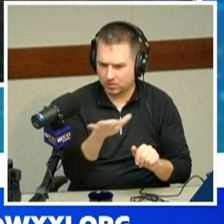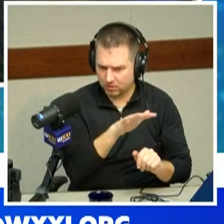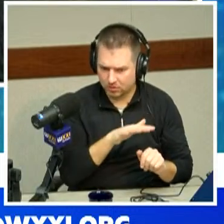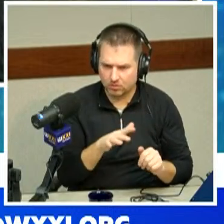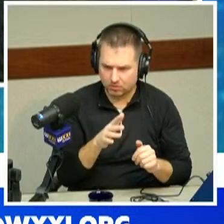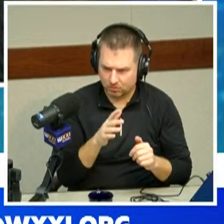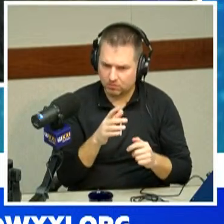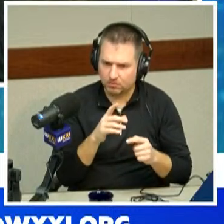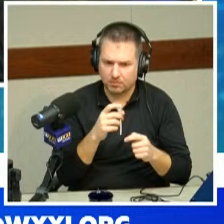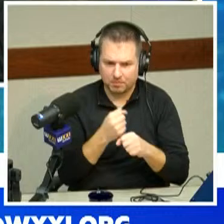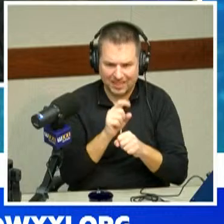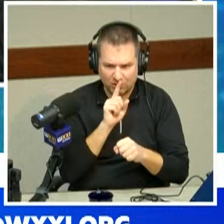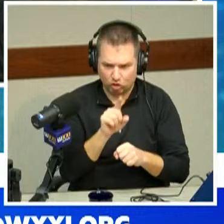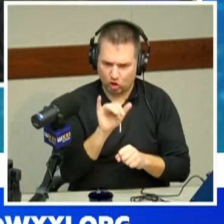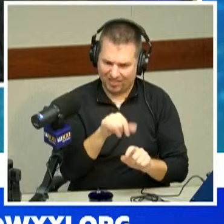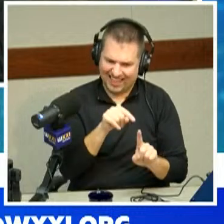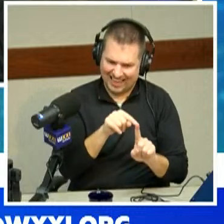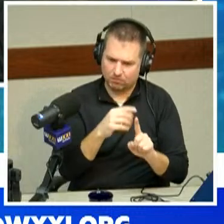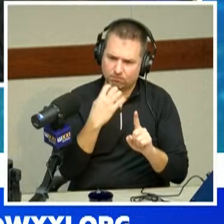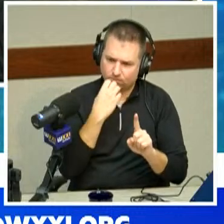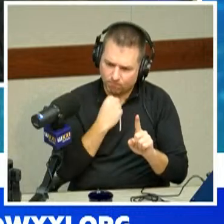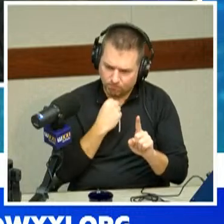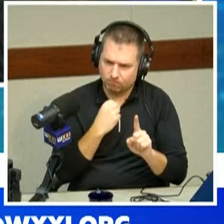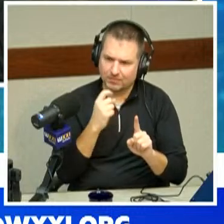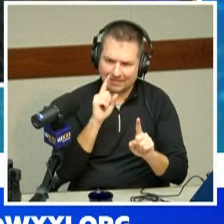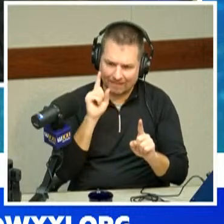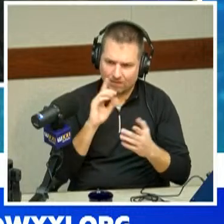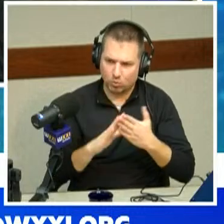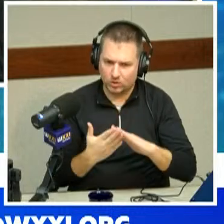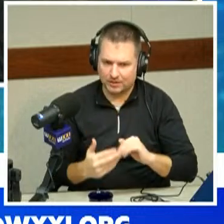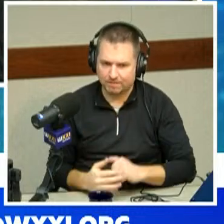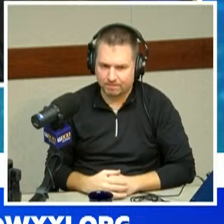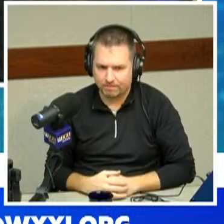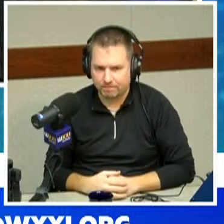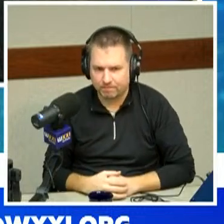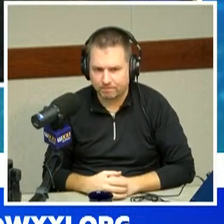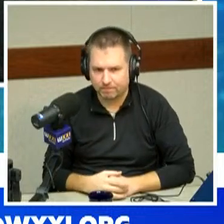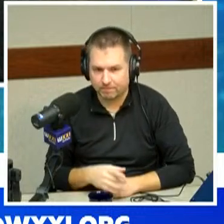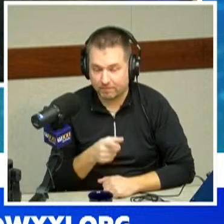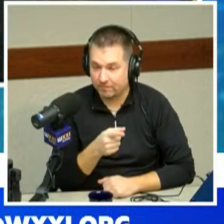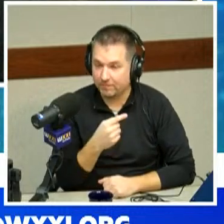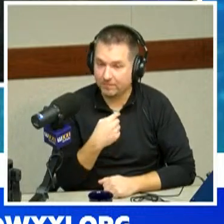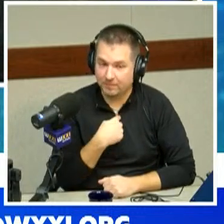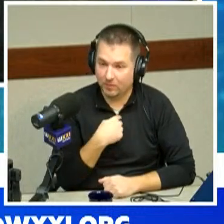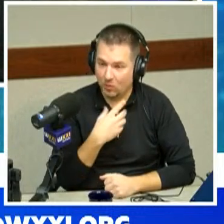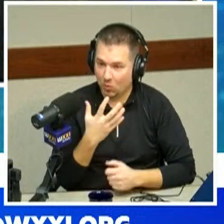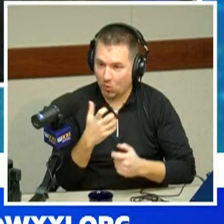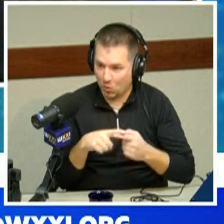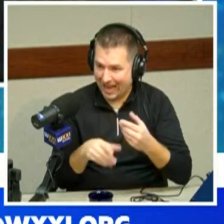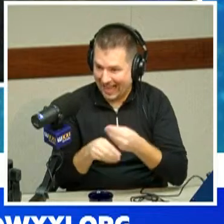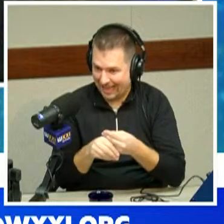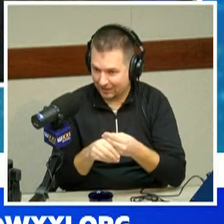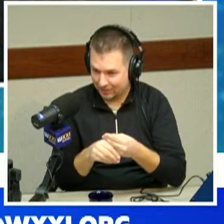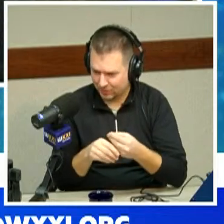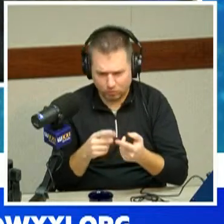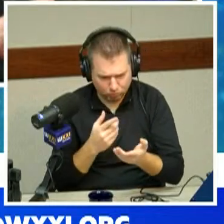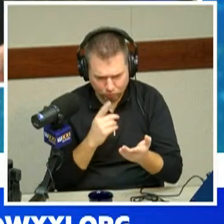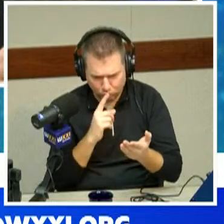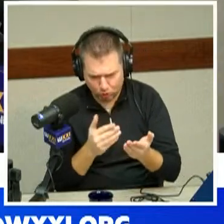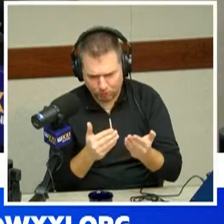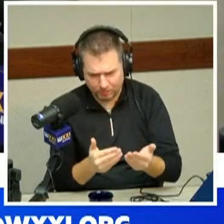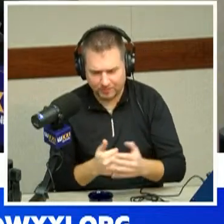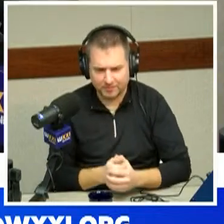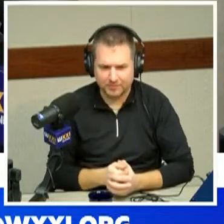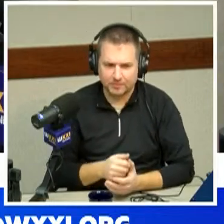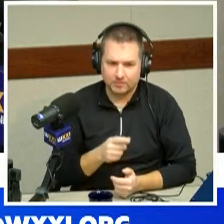you know valuing the deaf Community yeah I like to add on top of that um there was the period that